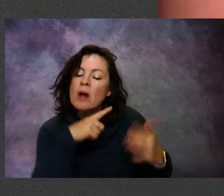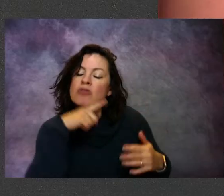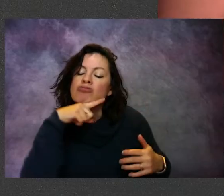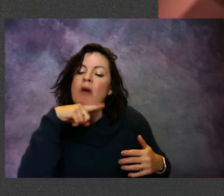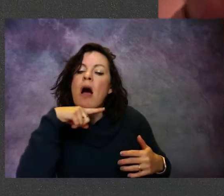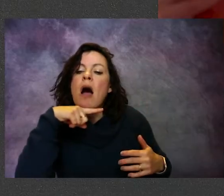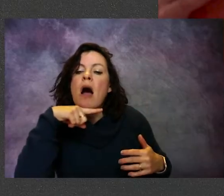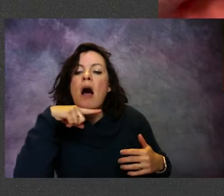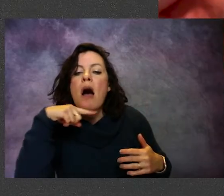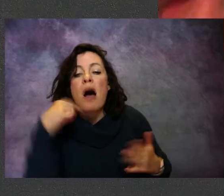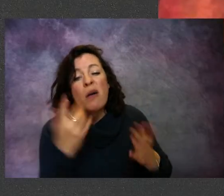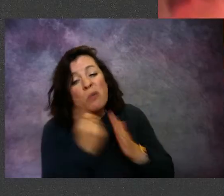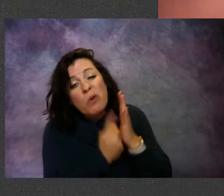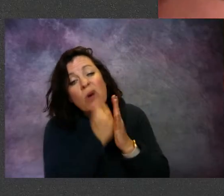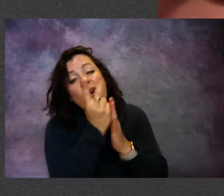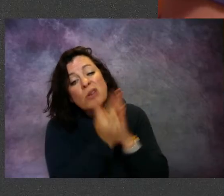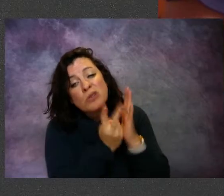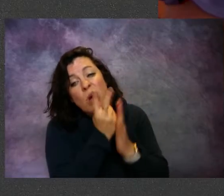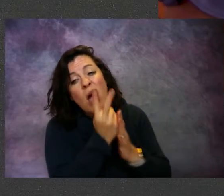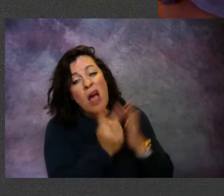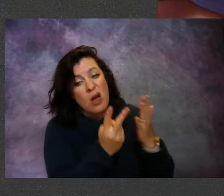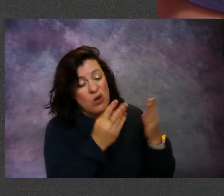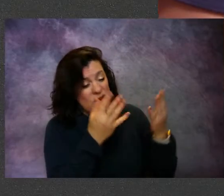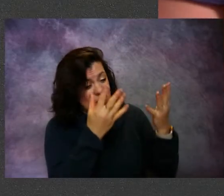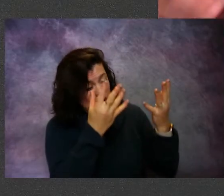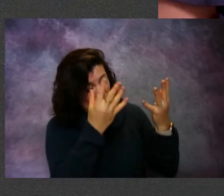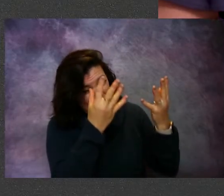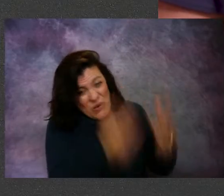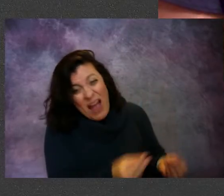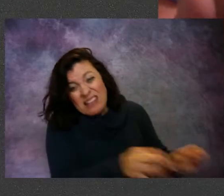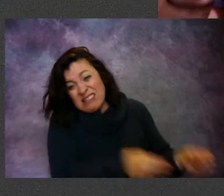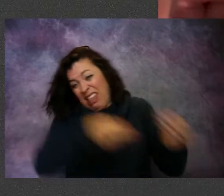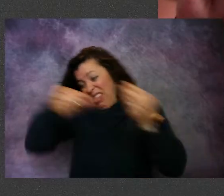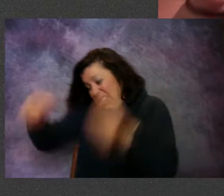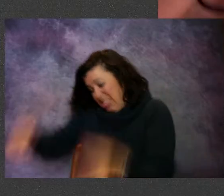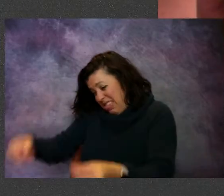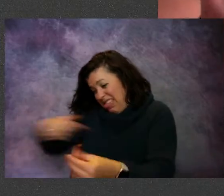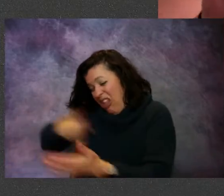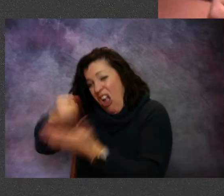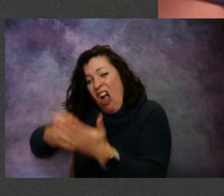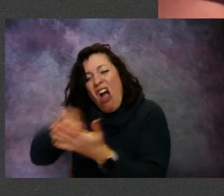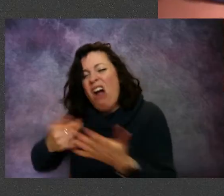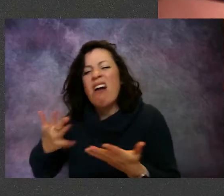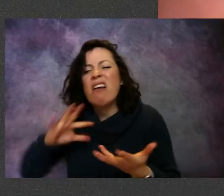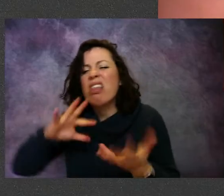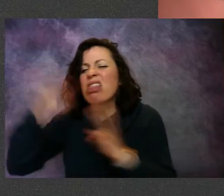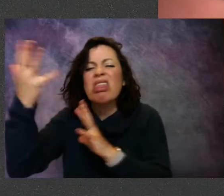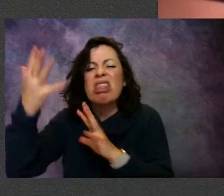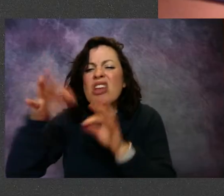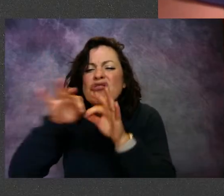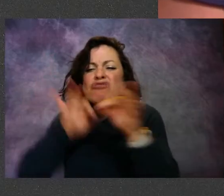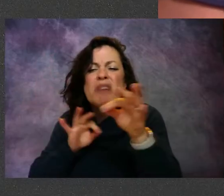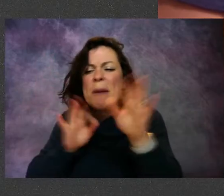Now, if you do your science experiment and you are so excited and you want to be able to do our craft today, all you need to do